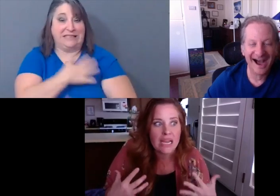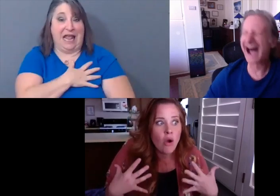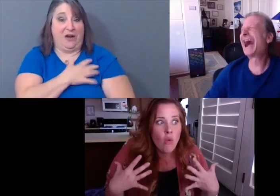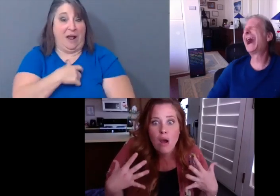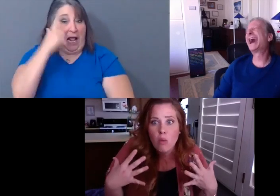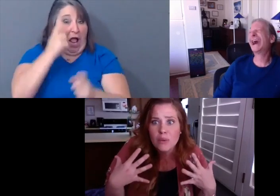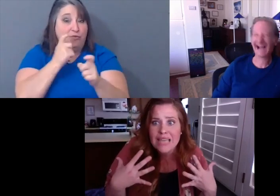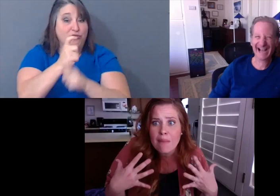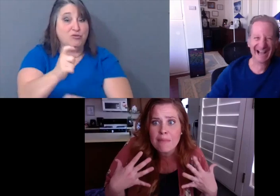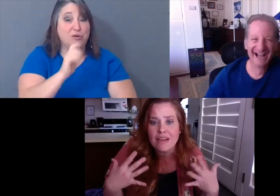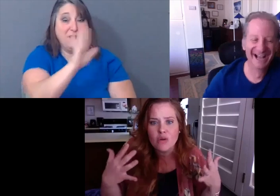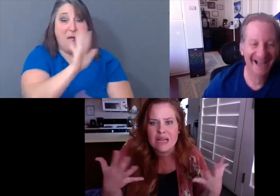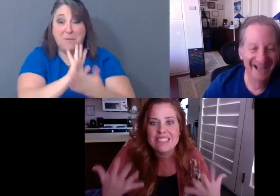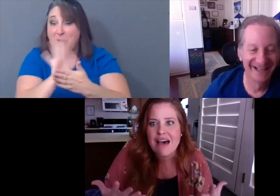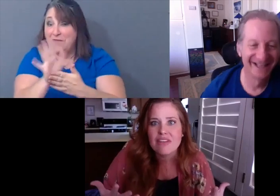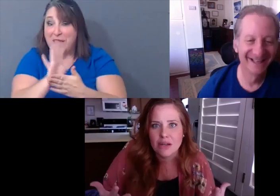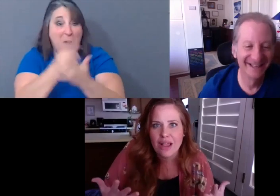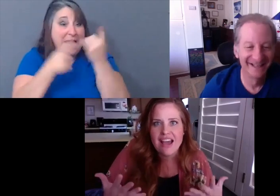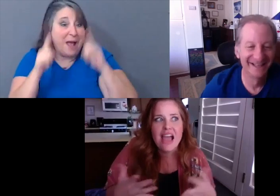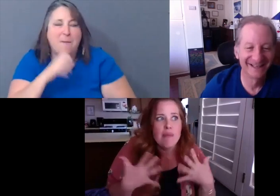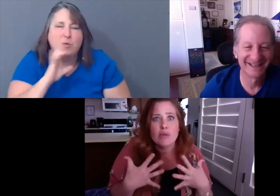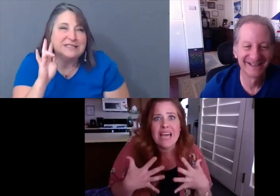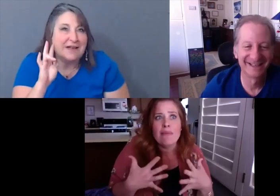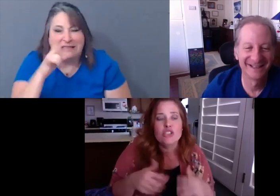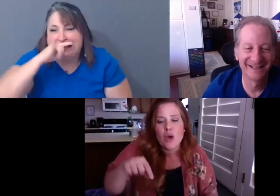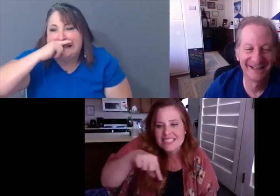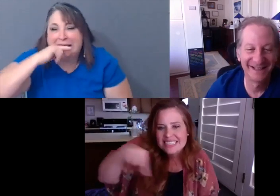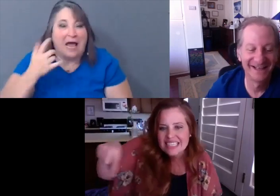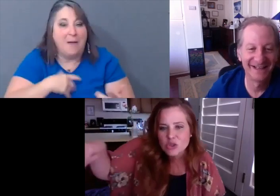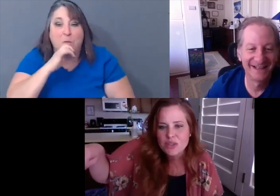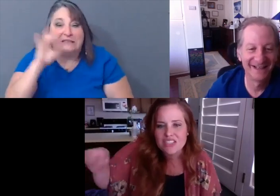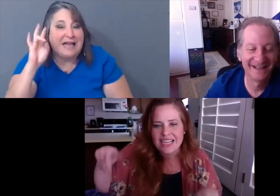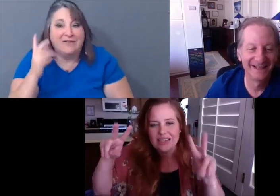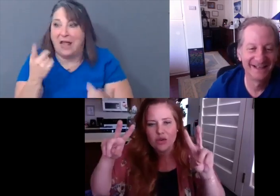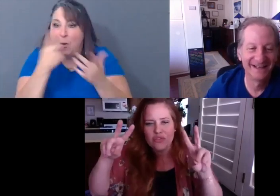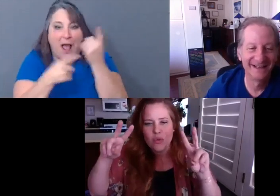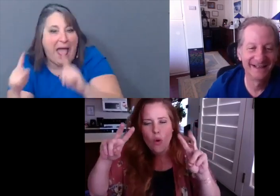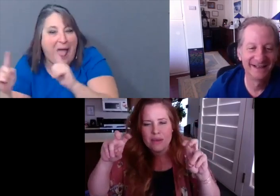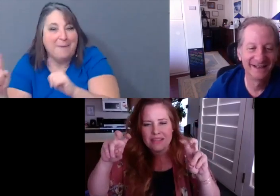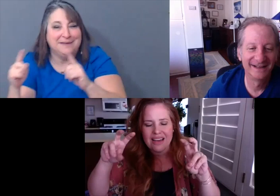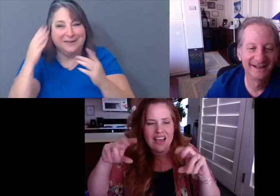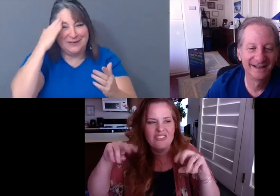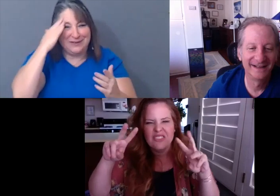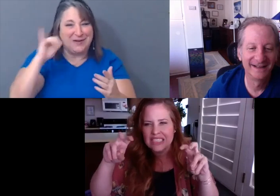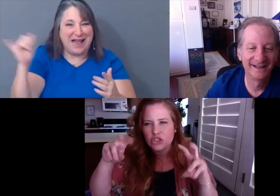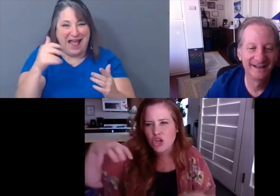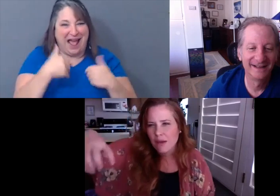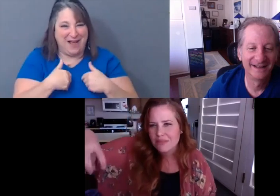Like, what was happening and all that kind of stuff. Okay, what's happening? So I sneak into the like a little ornament villain shop